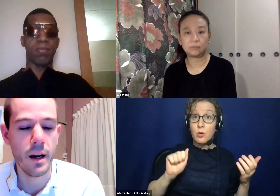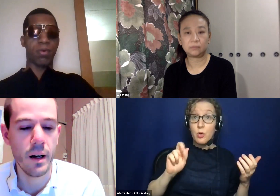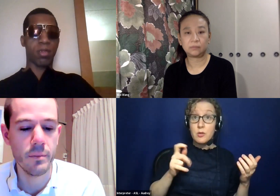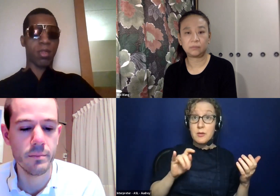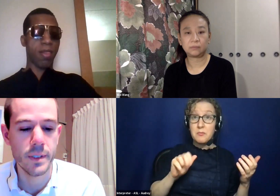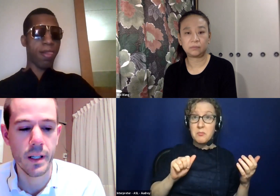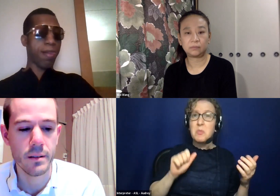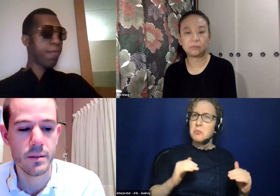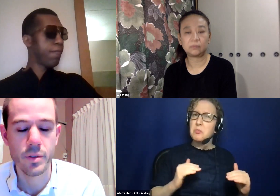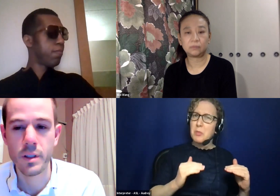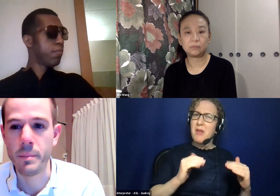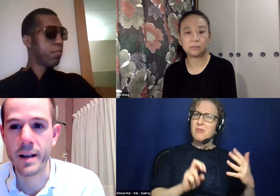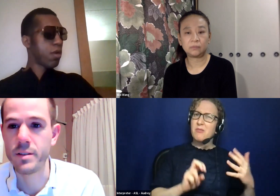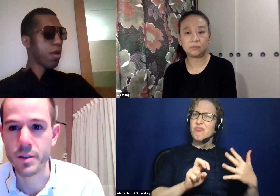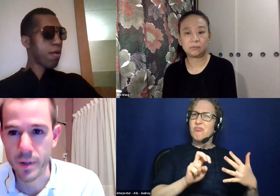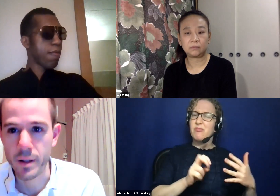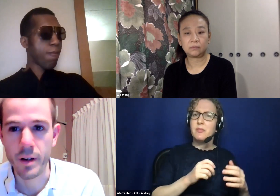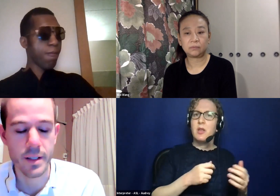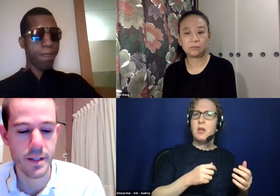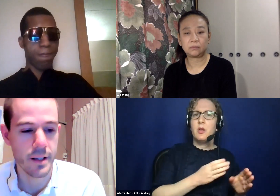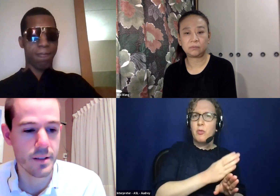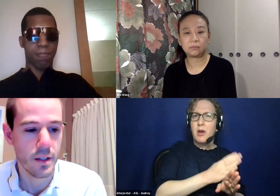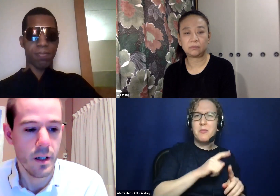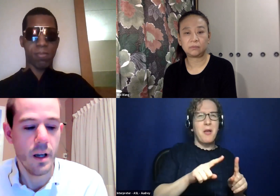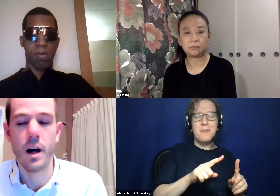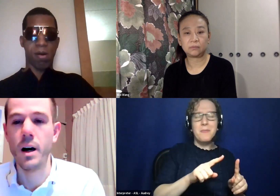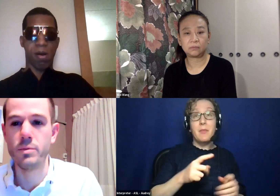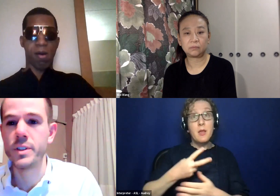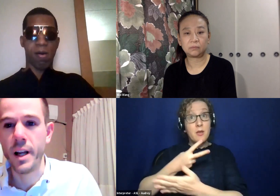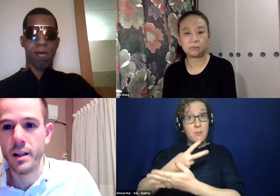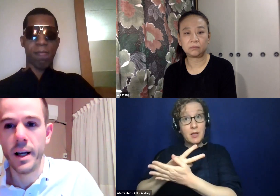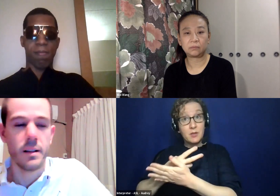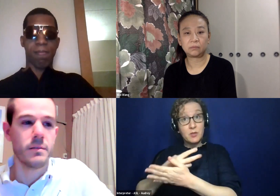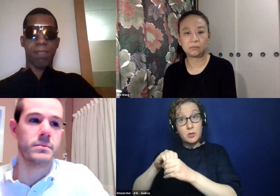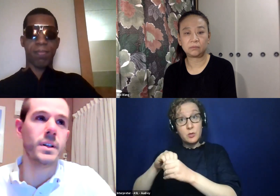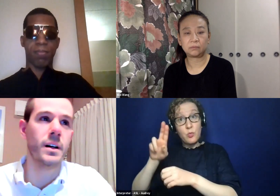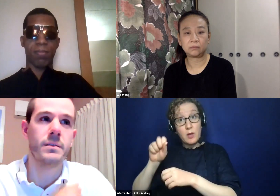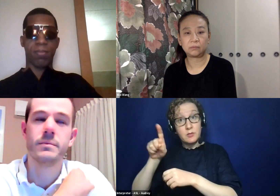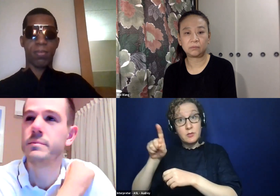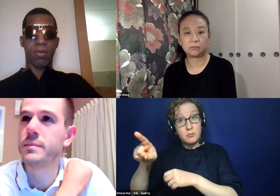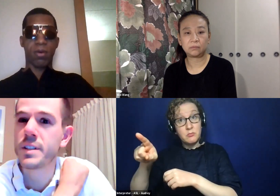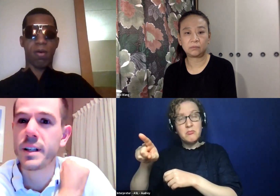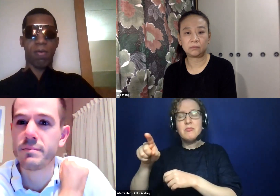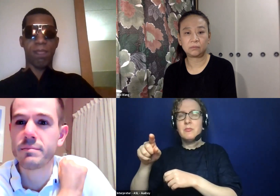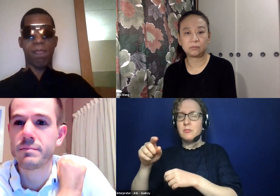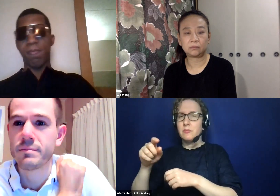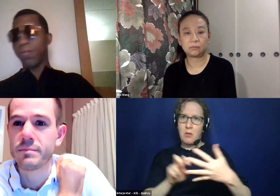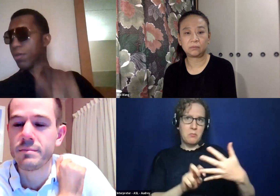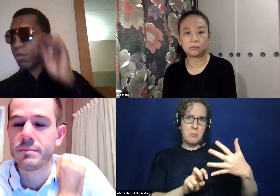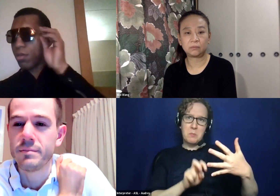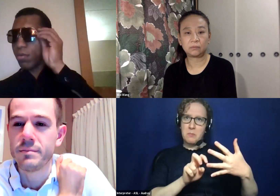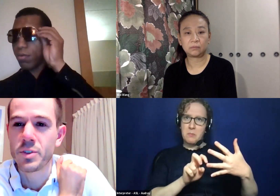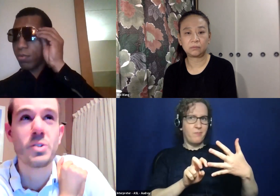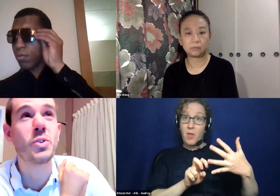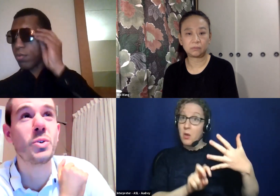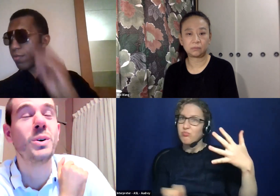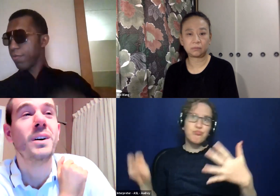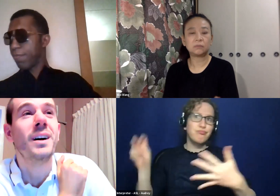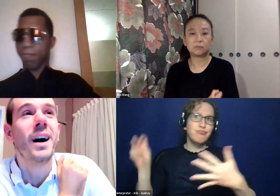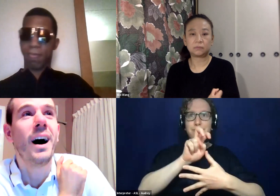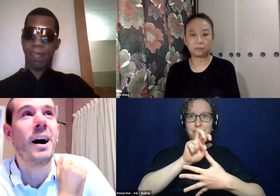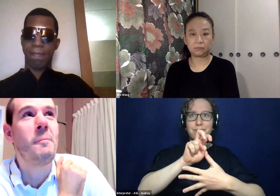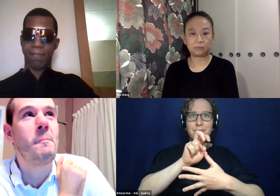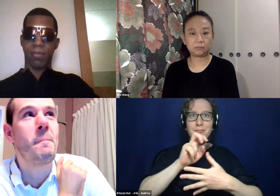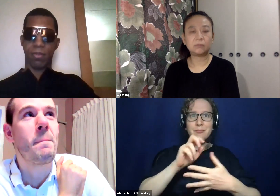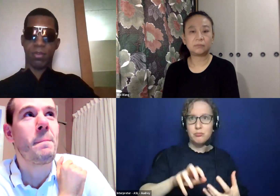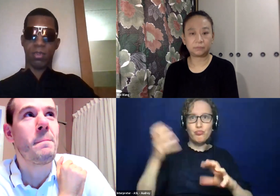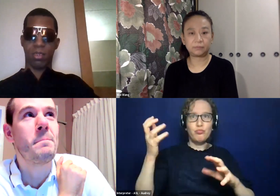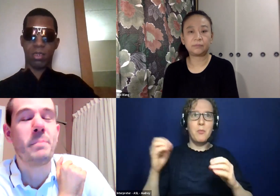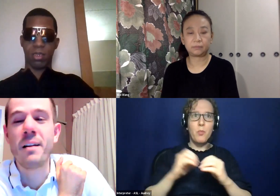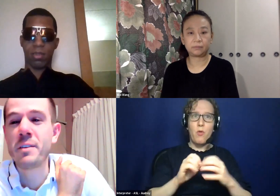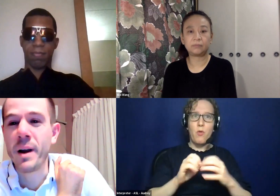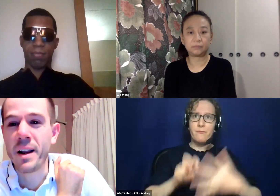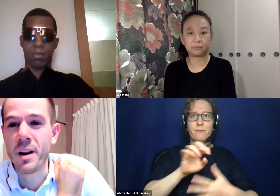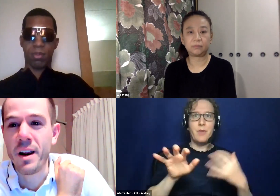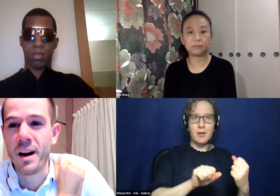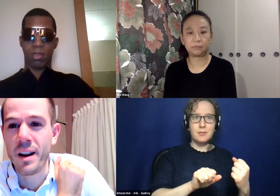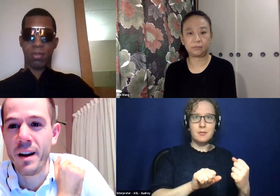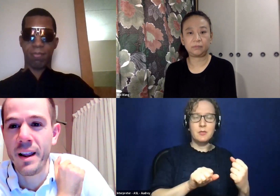doing the Master's degree in the United States was going to, like was going to benefit my career in